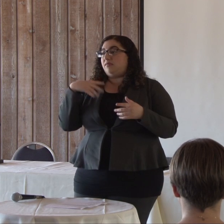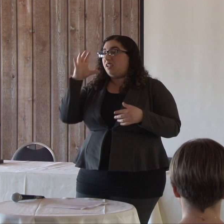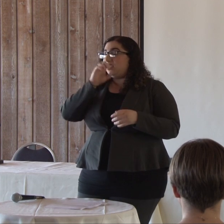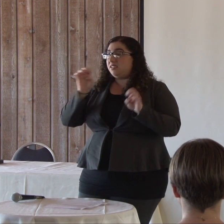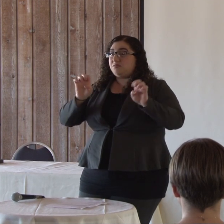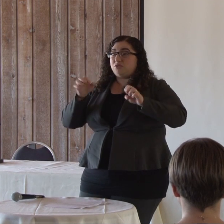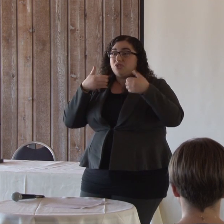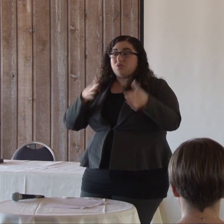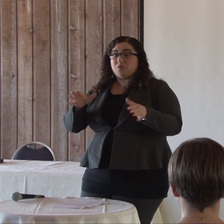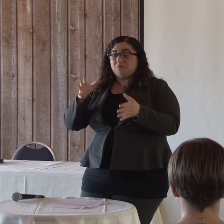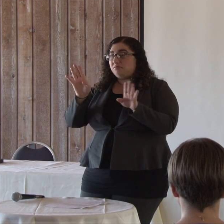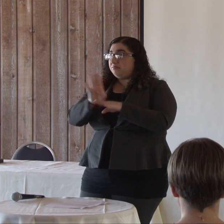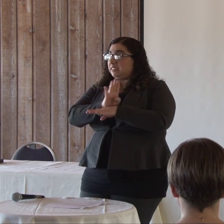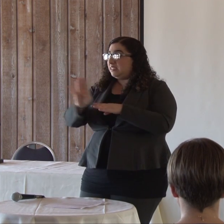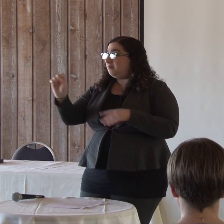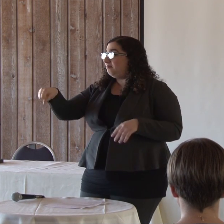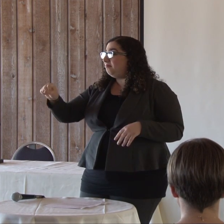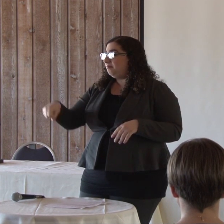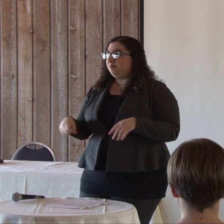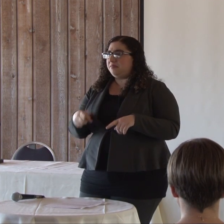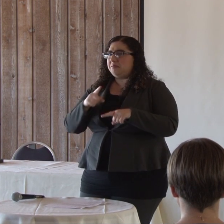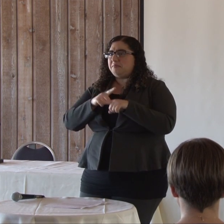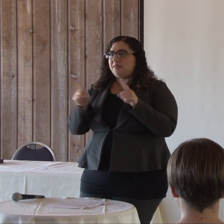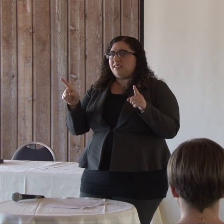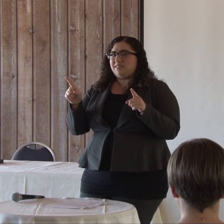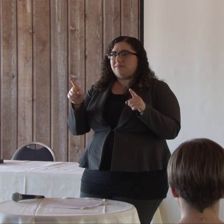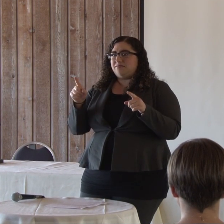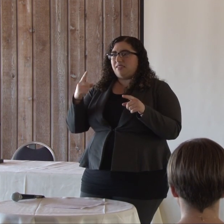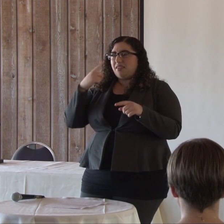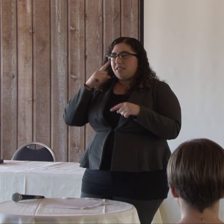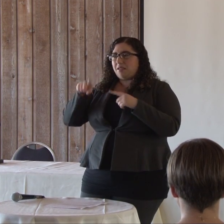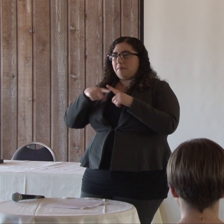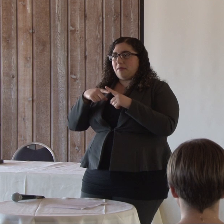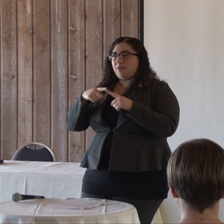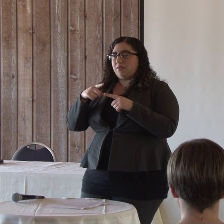me not even asking me what was wrong or any type of follow up questions.